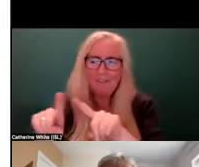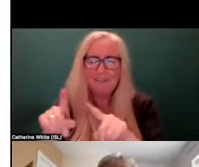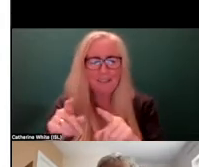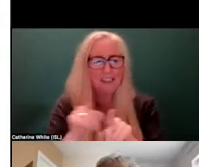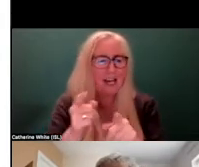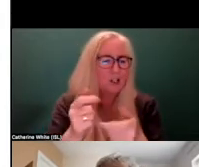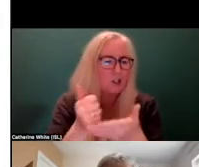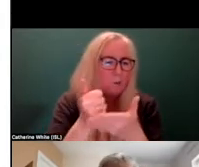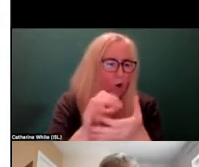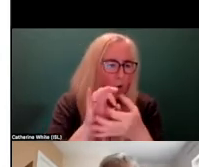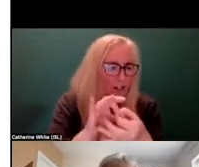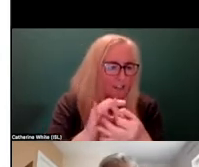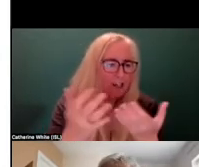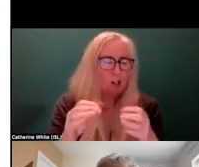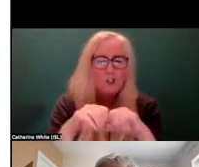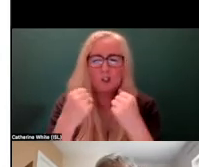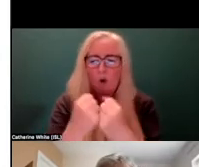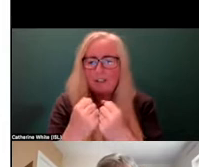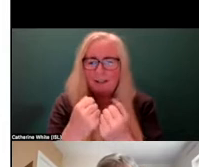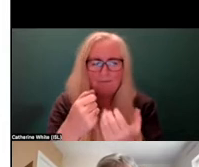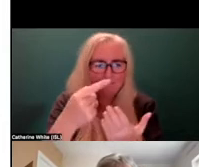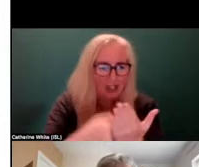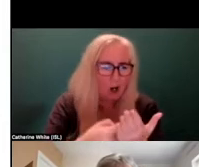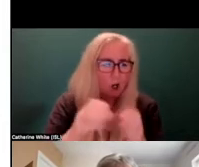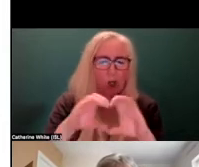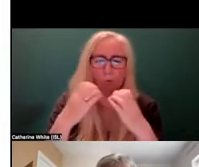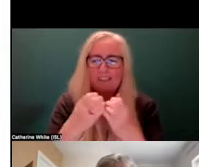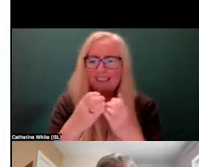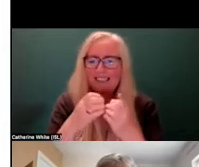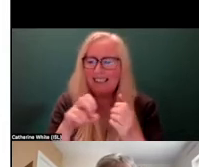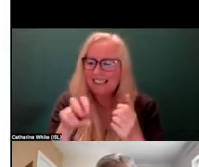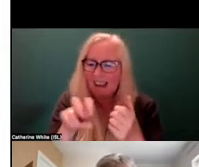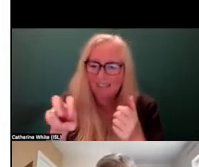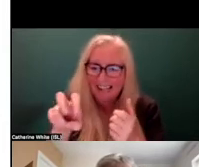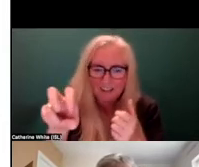terms, support coordinator or social prescriber or community navigator.